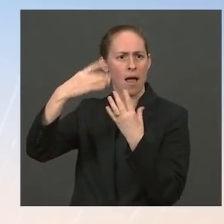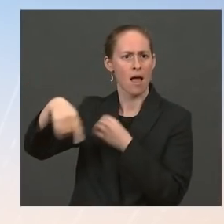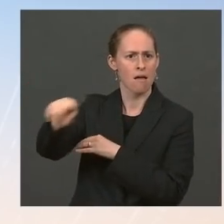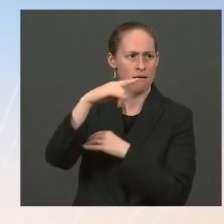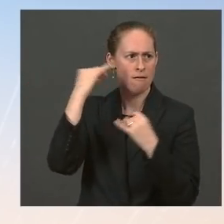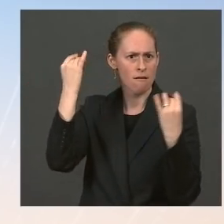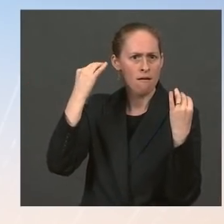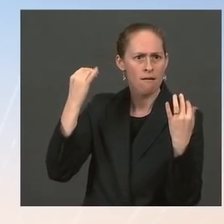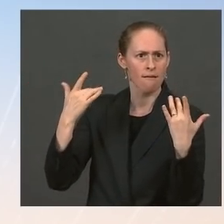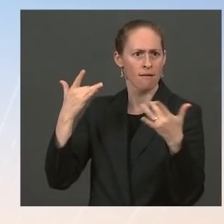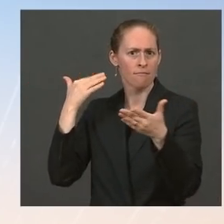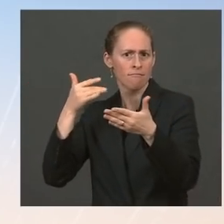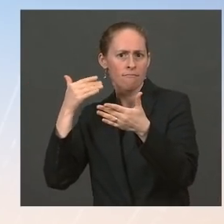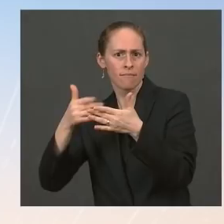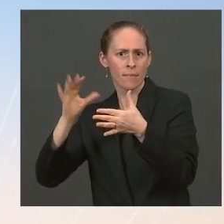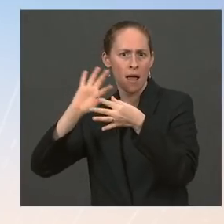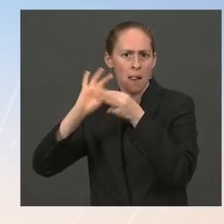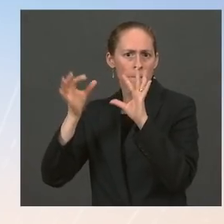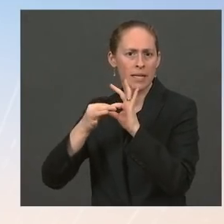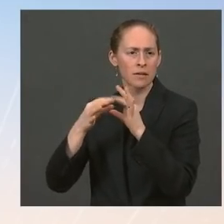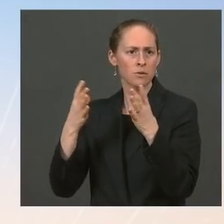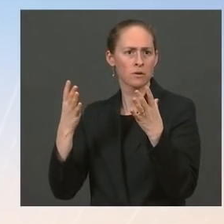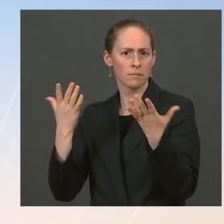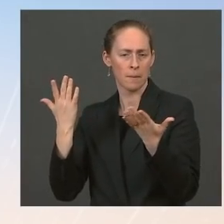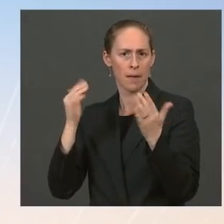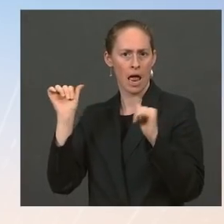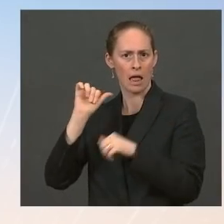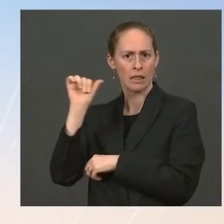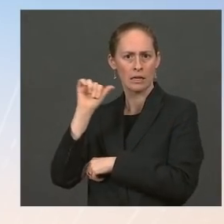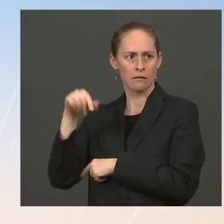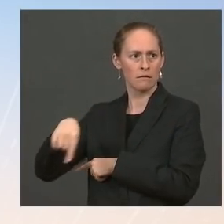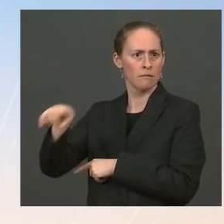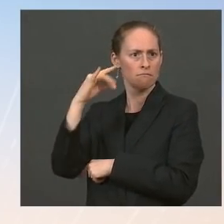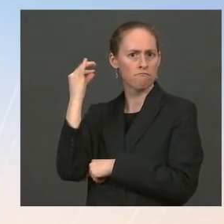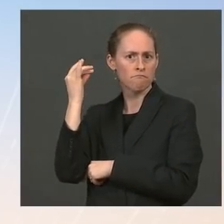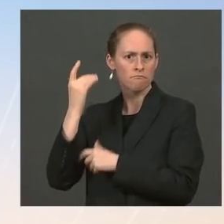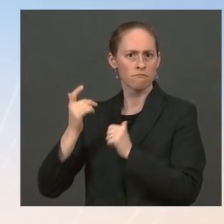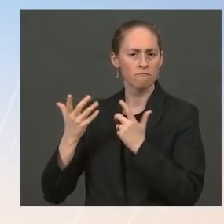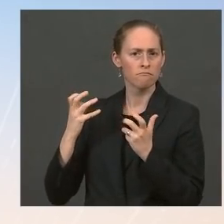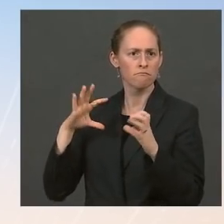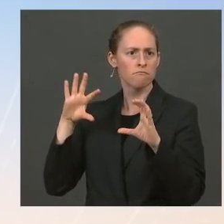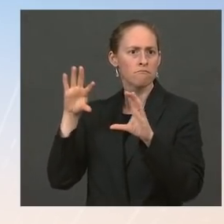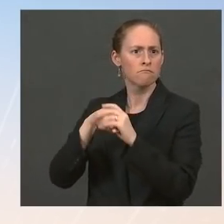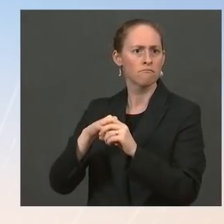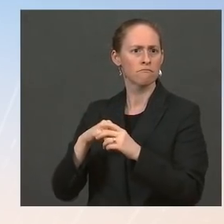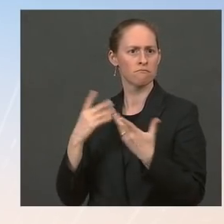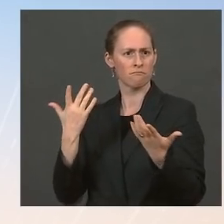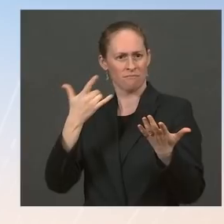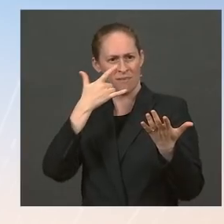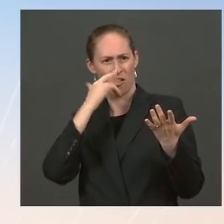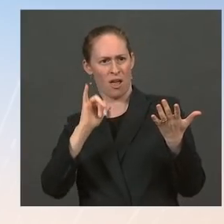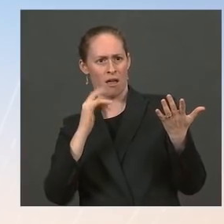what that could potentially mean, what a "diplomatic boycott" entails. Ms. Psaki: I certainly understand that.